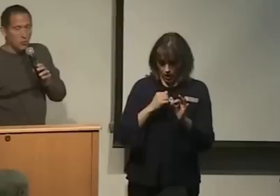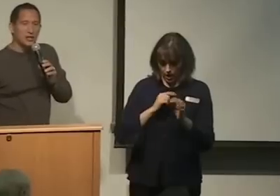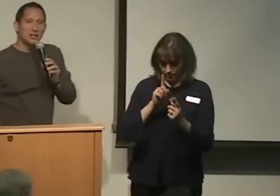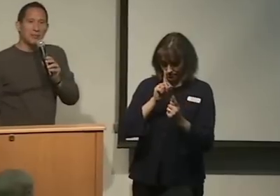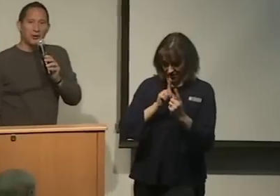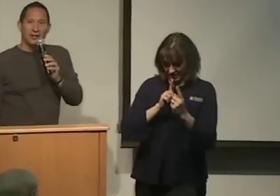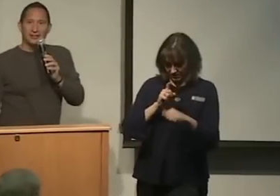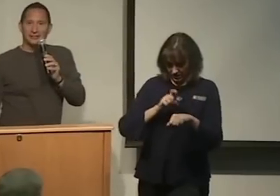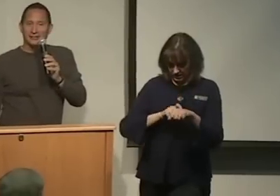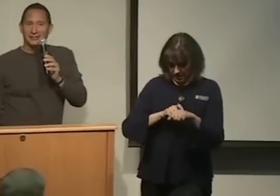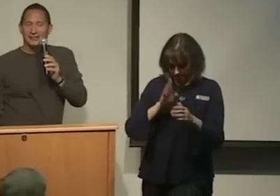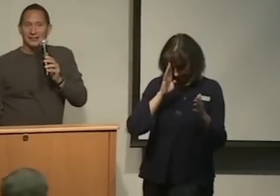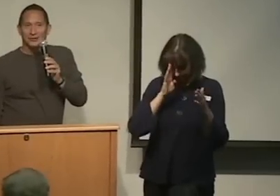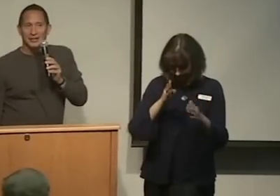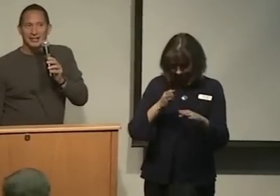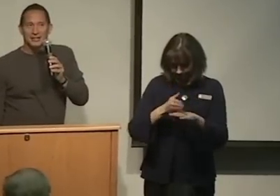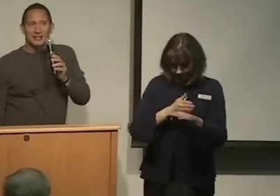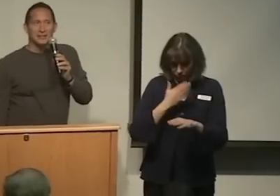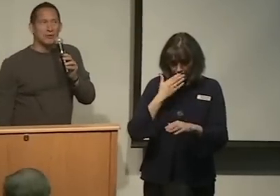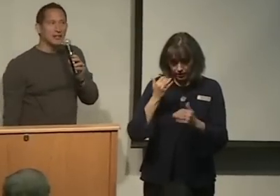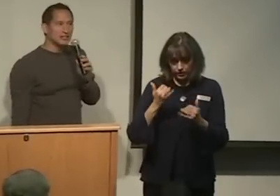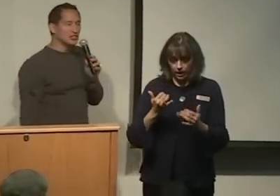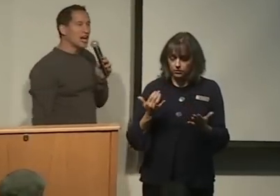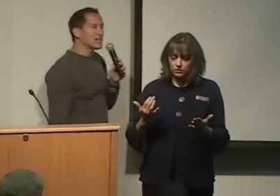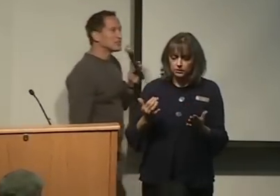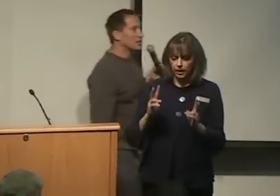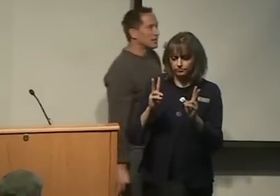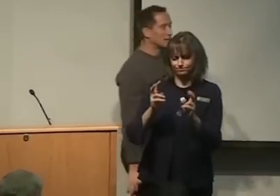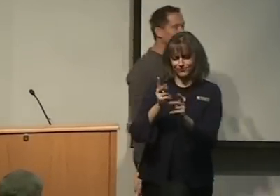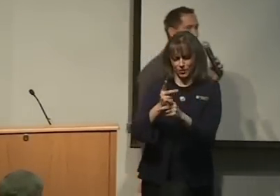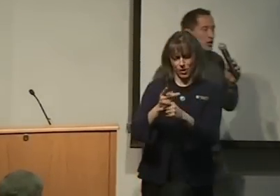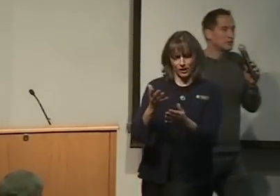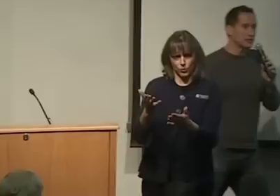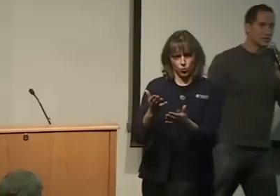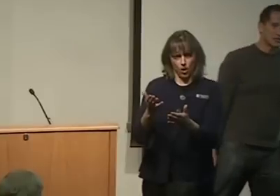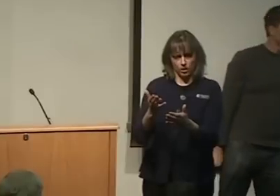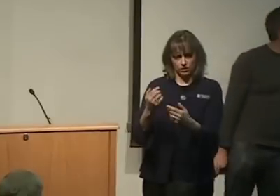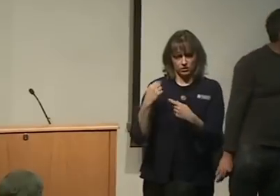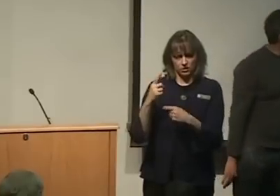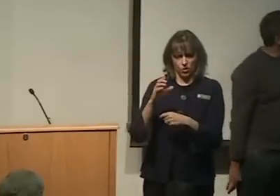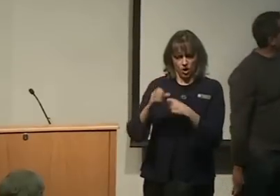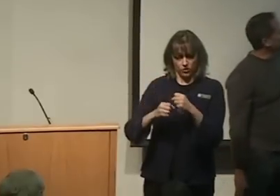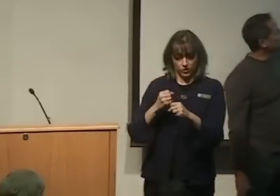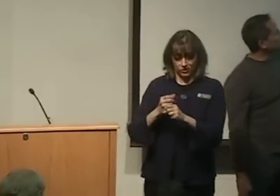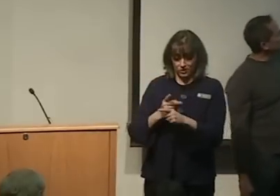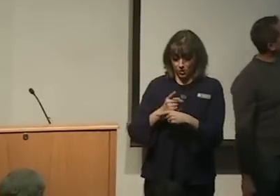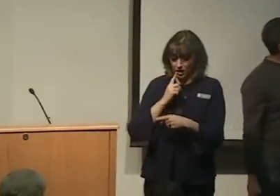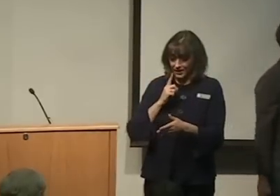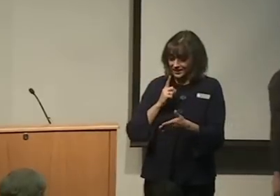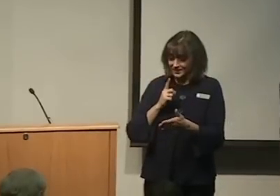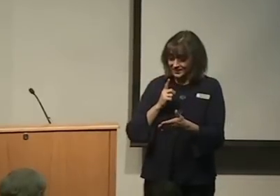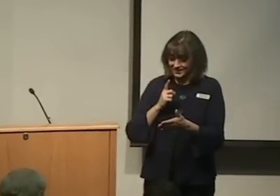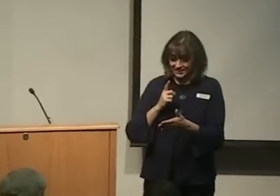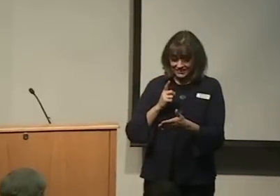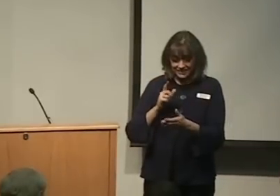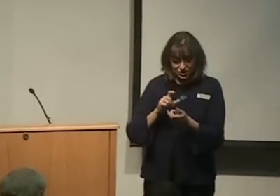The product has changed in the last 100 years. Are we about prestige? Are we about the experience dorm life, football, Greek life.